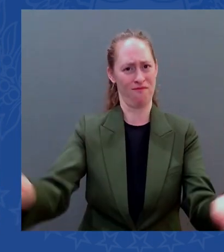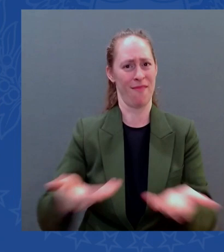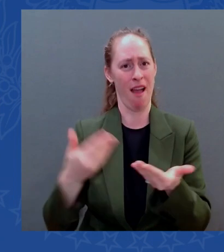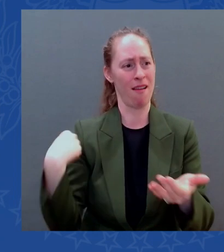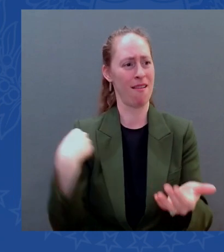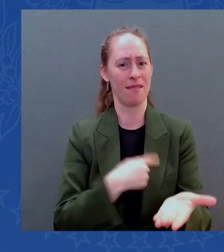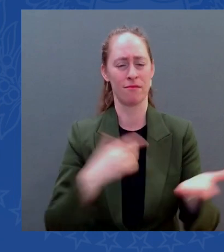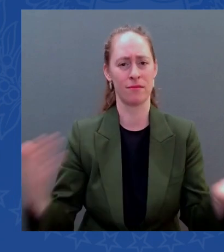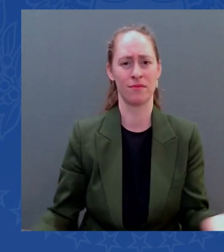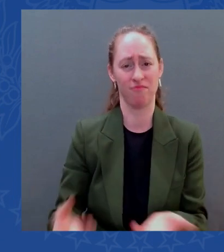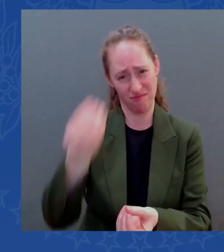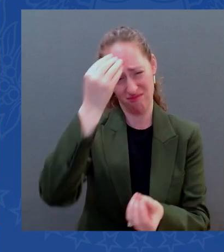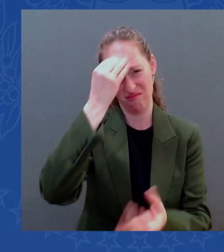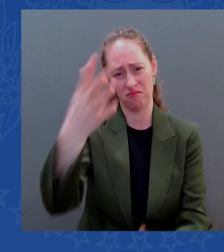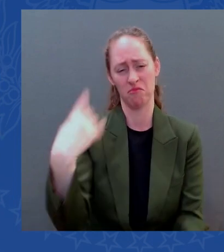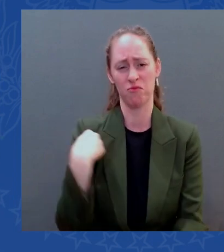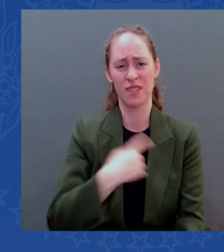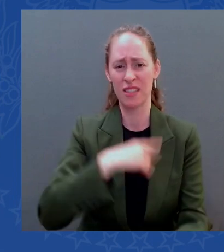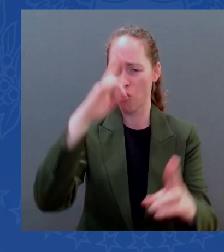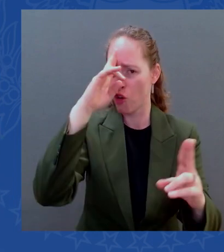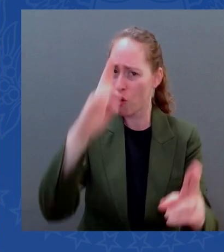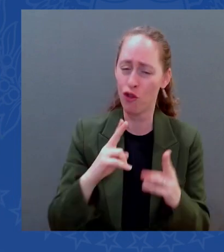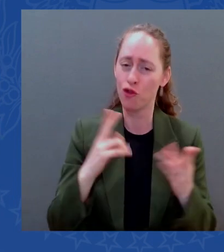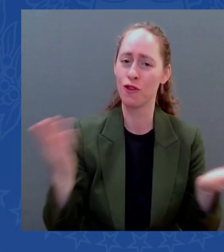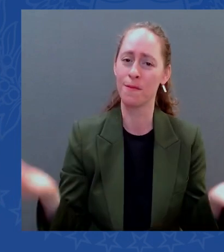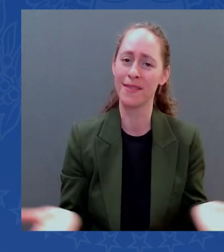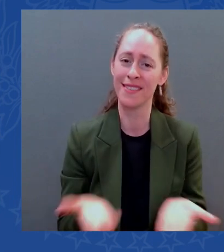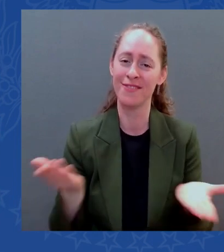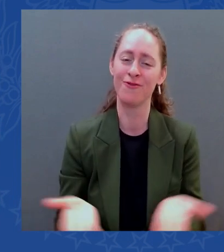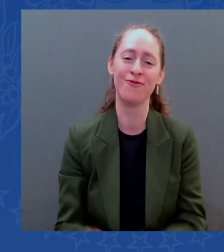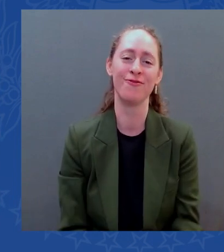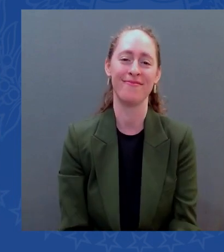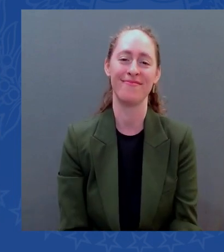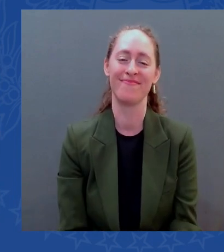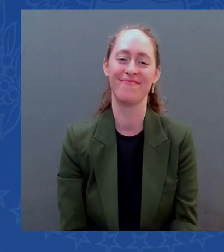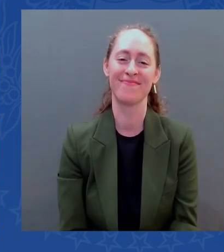Like it's been talked about, it's been an incredible two years for everybody down there in Tampa Bay.